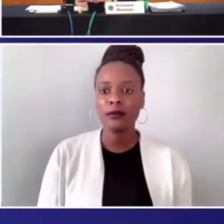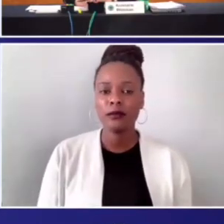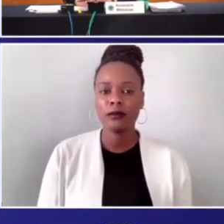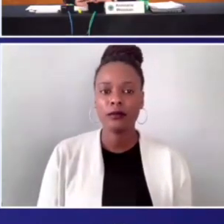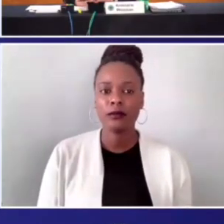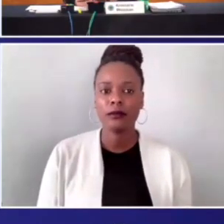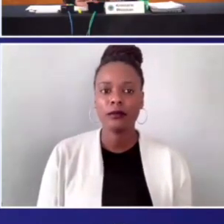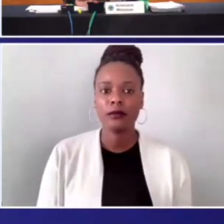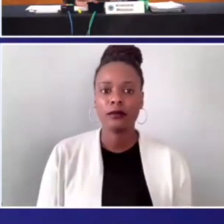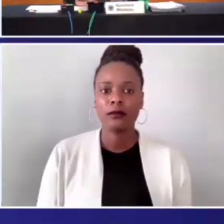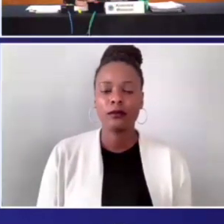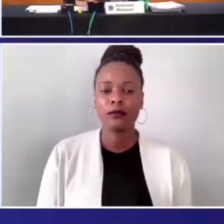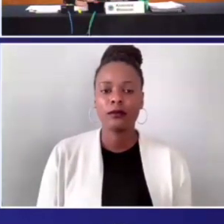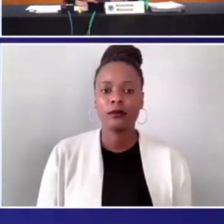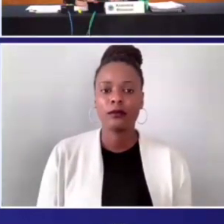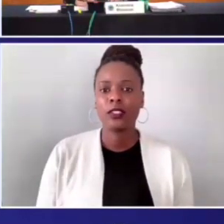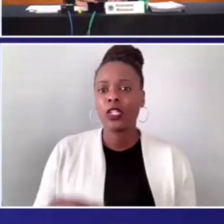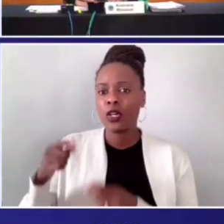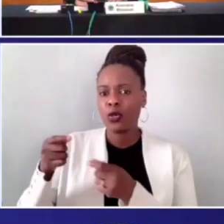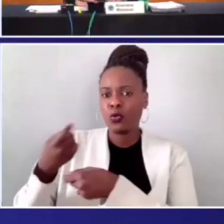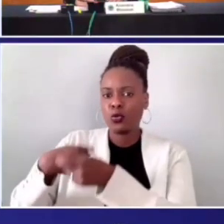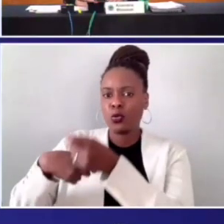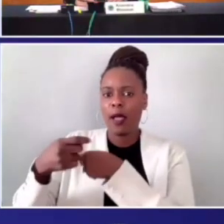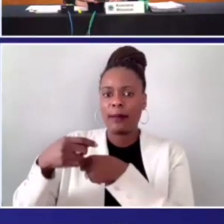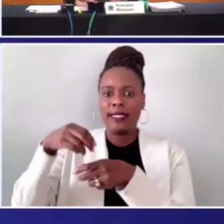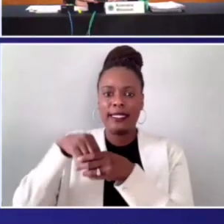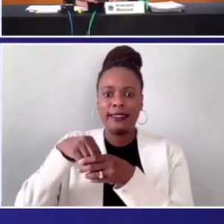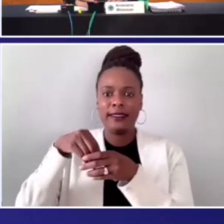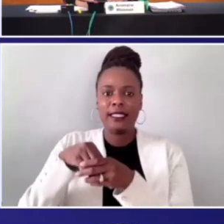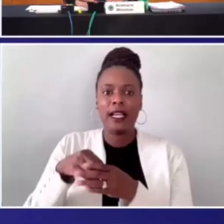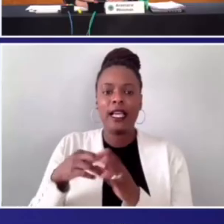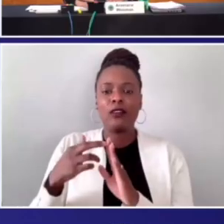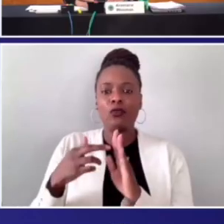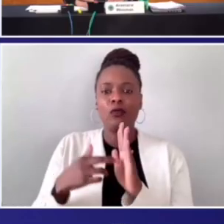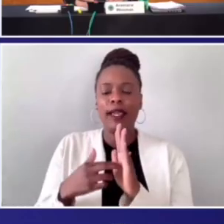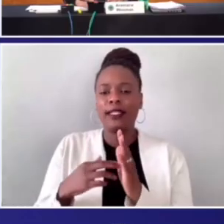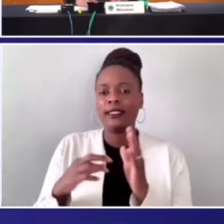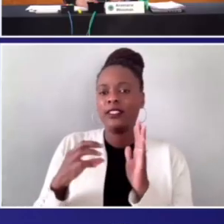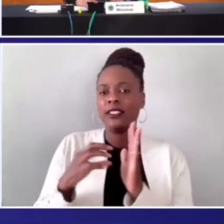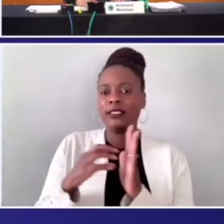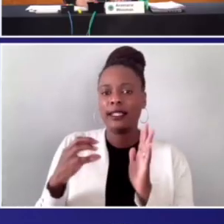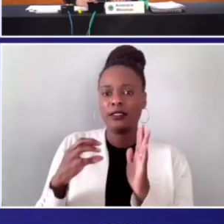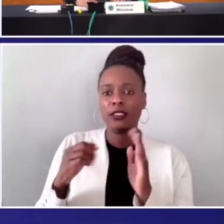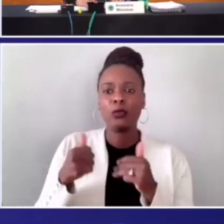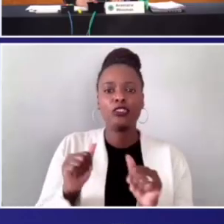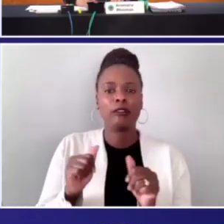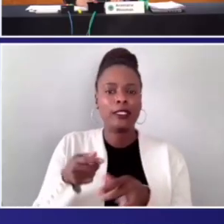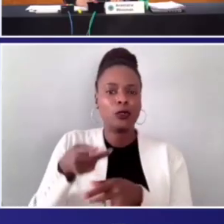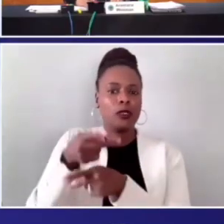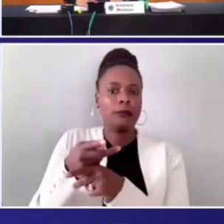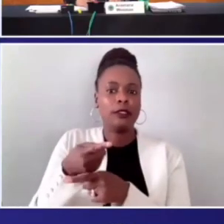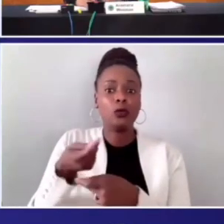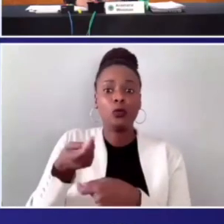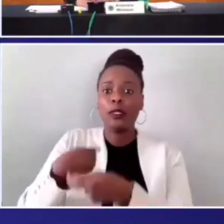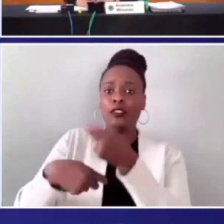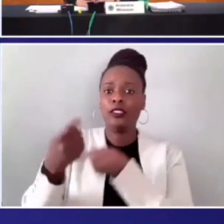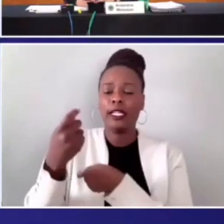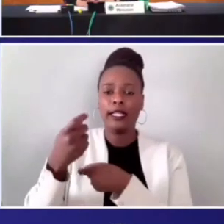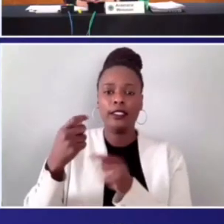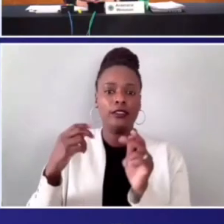MR. OGUH: You were -- you swapped within a regulatory section. And we're trying to hold it to with -- when we change regulatory sections. Okay.